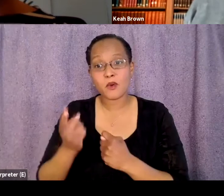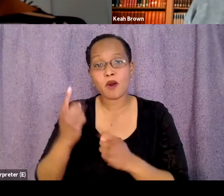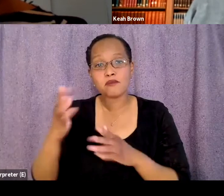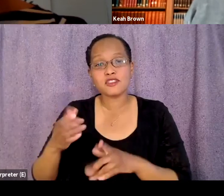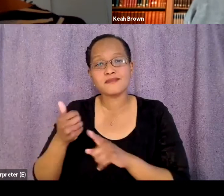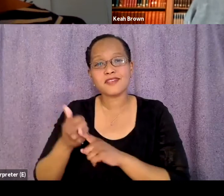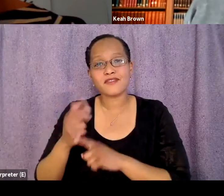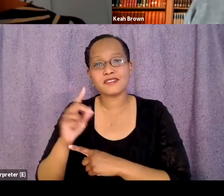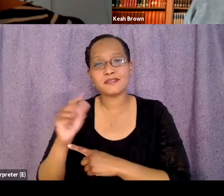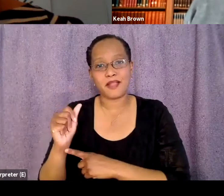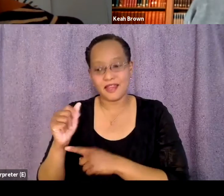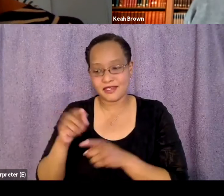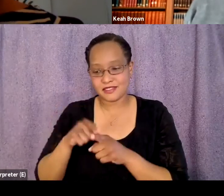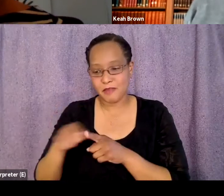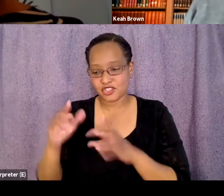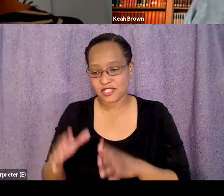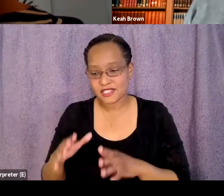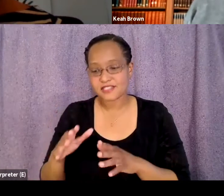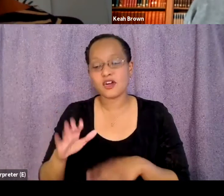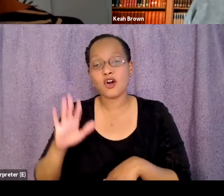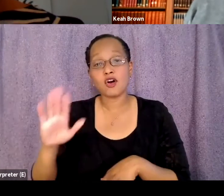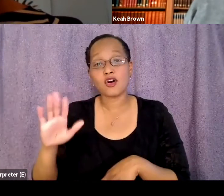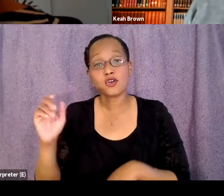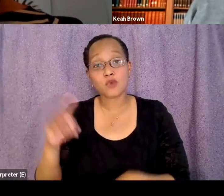Nicole Redding (she/her): Programs and Resource Center and her question is as a disability